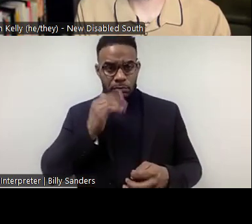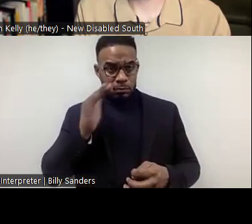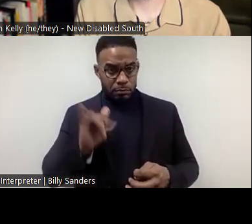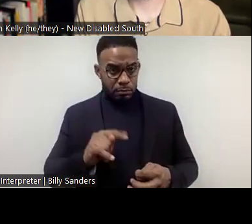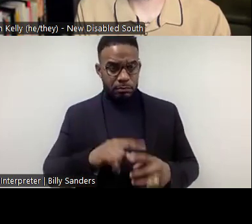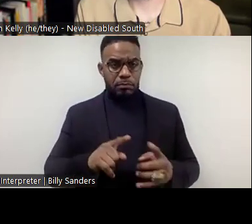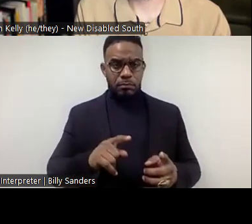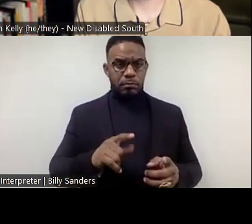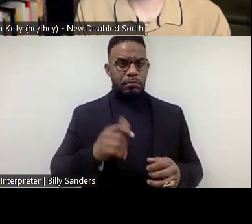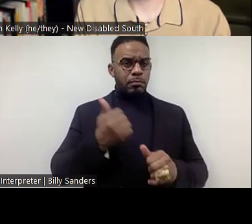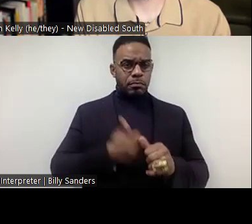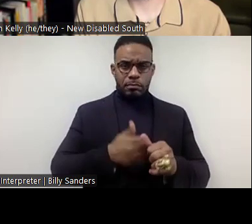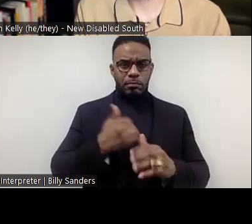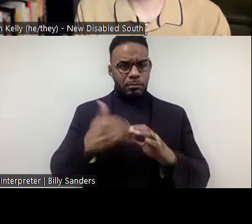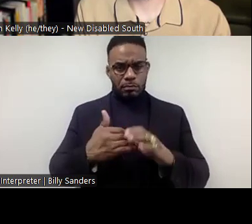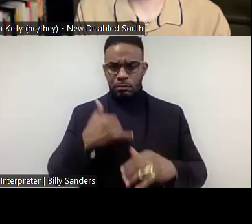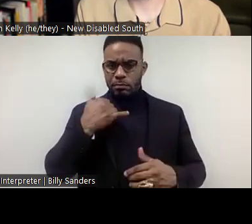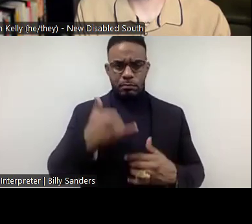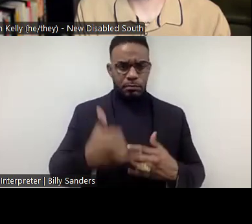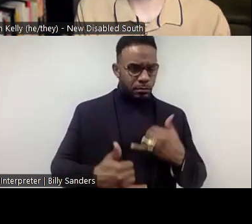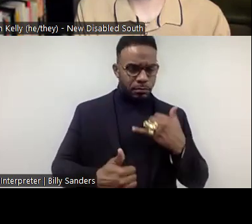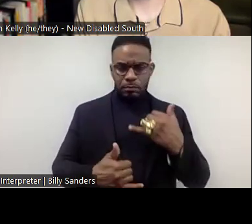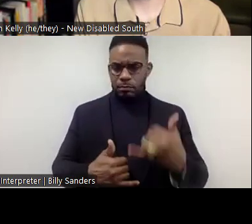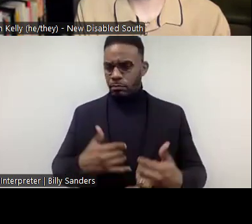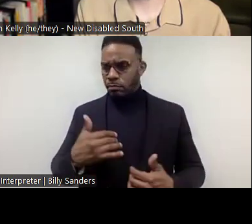through because those things are helpful. It might not seem